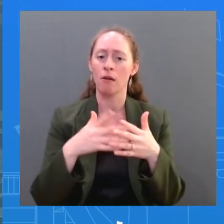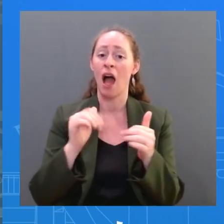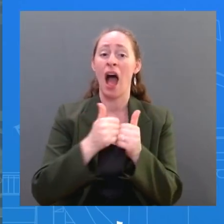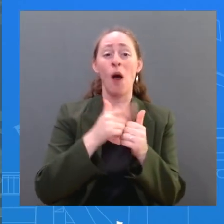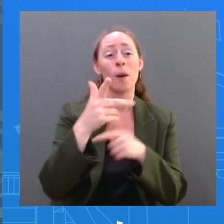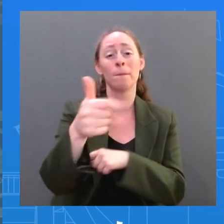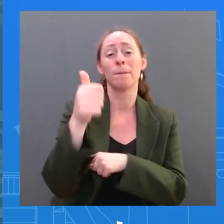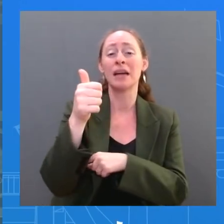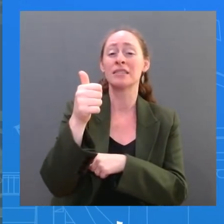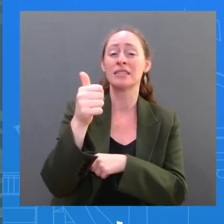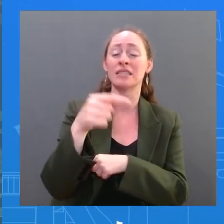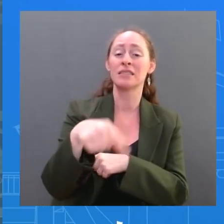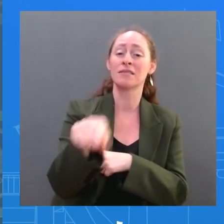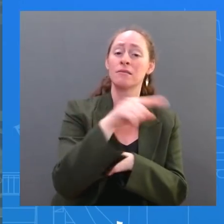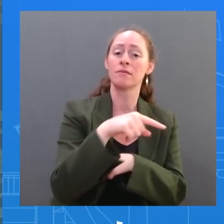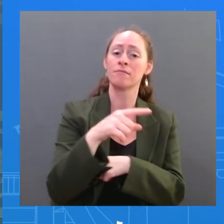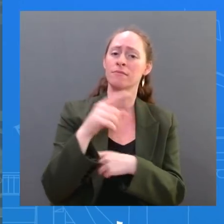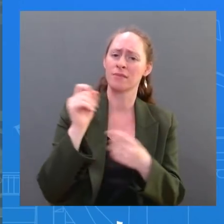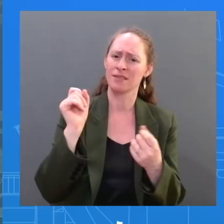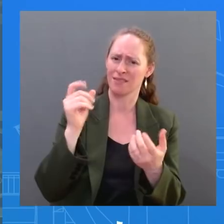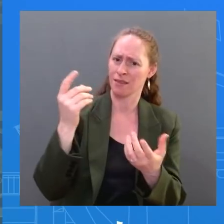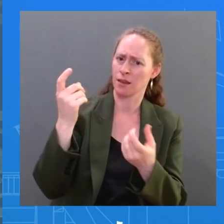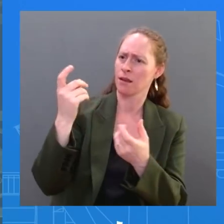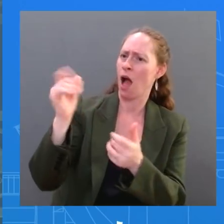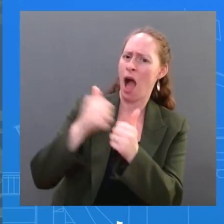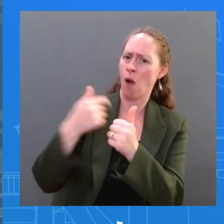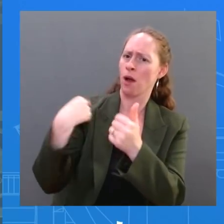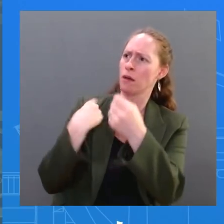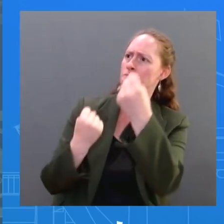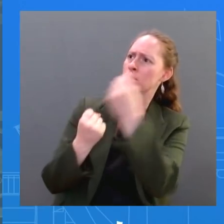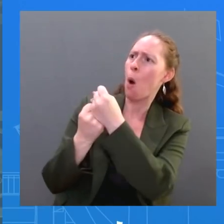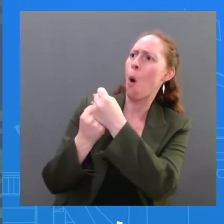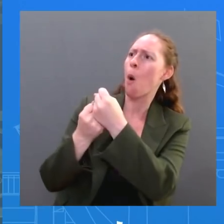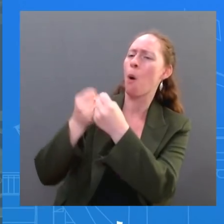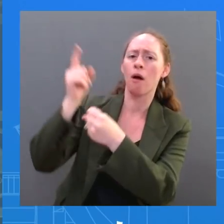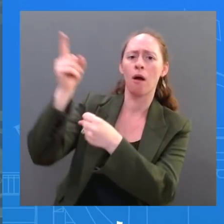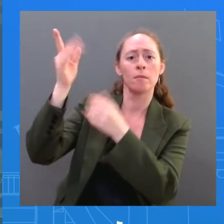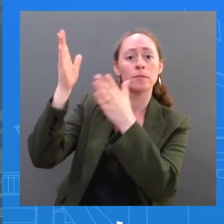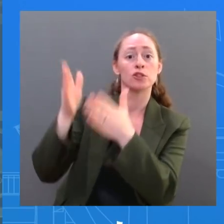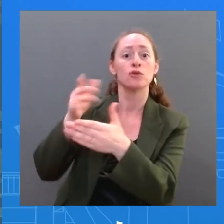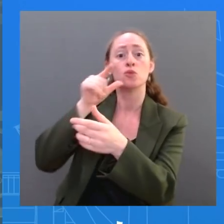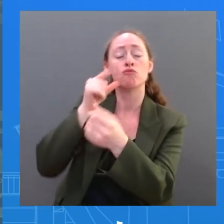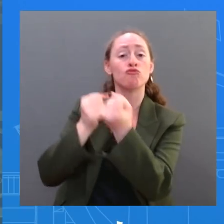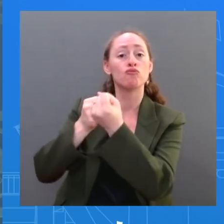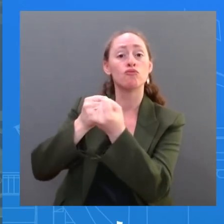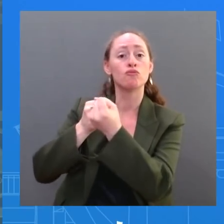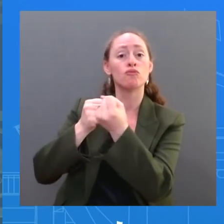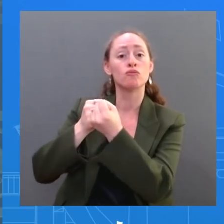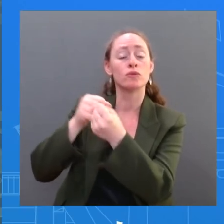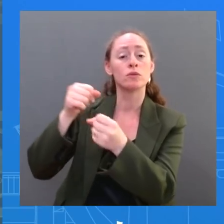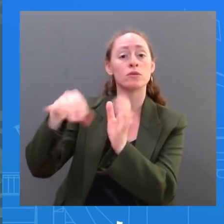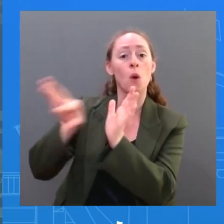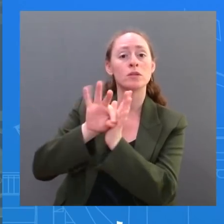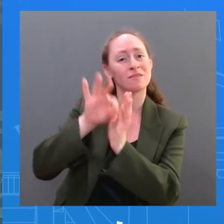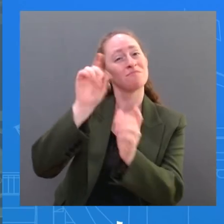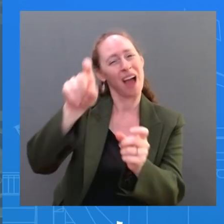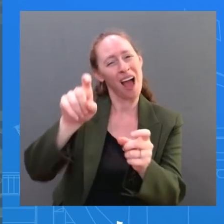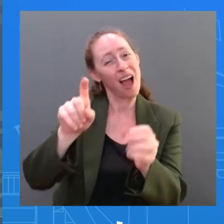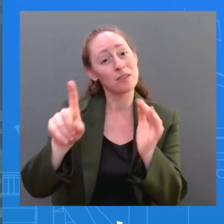we are asking our fellow Americans to make sure that they speak up and get their voices heard. The Press: But does that -- >> Ms. Jean-Pierre: Yes?